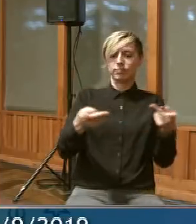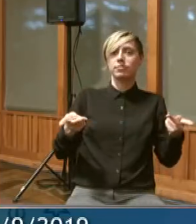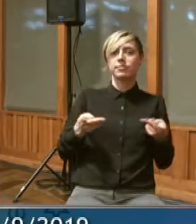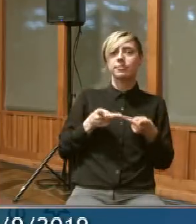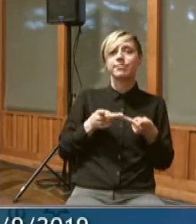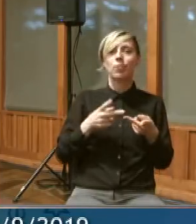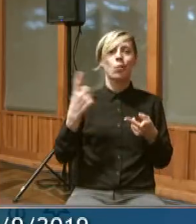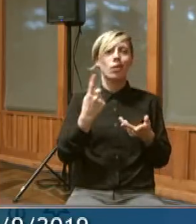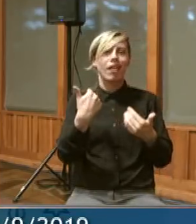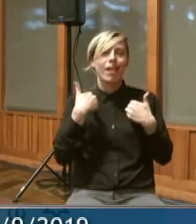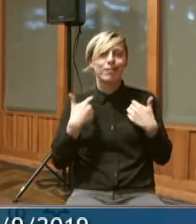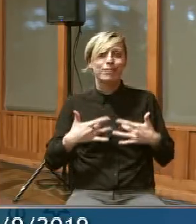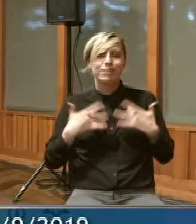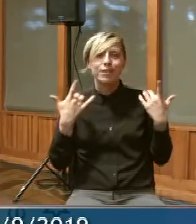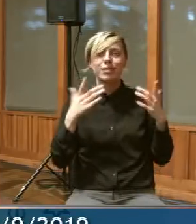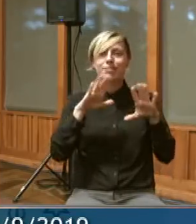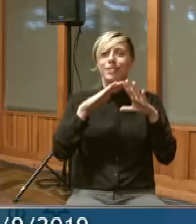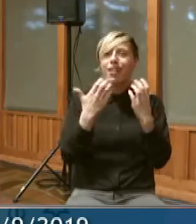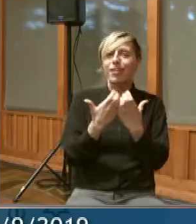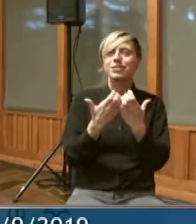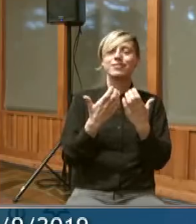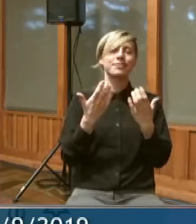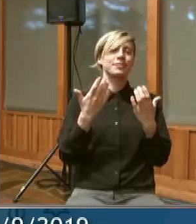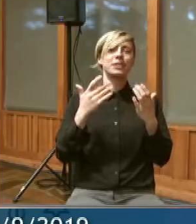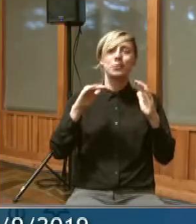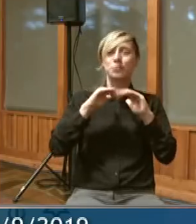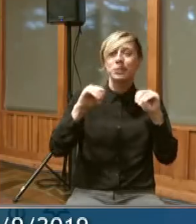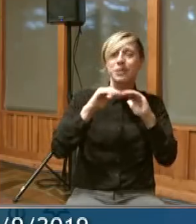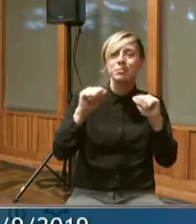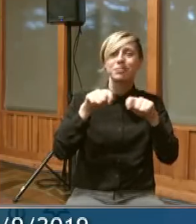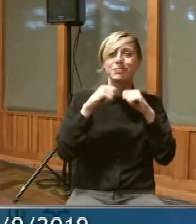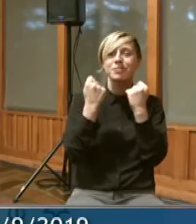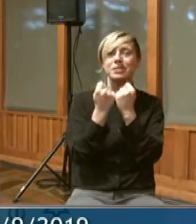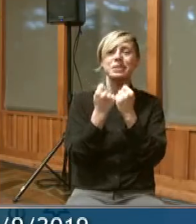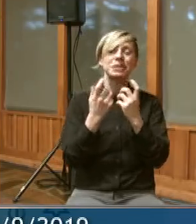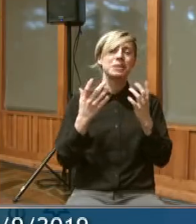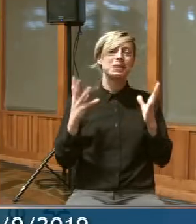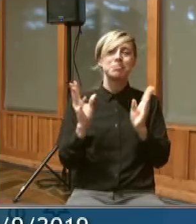PLAN AND ASK THAT YOU GUYS VISIT THE FACILITY. IT'S ALWAYS 100% IN USE. CLASSES GOING ON ALL THE TIME.